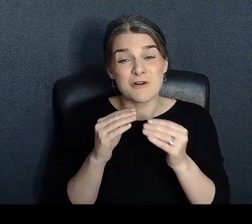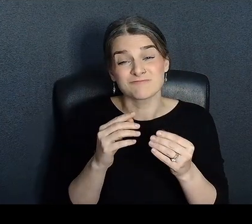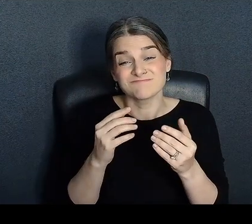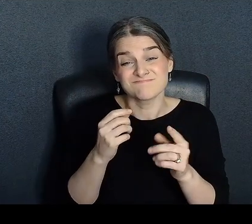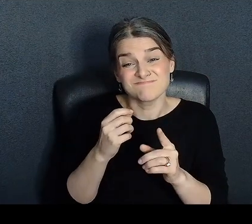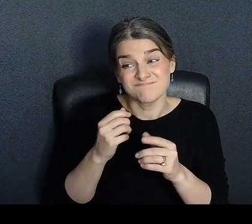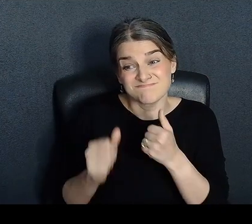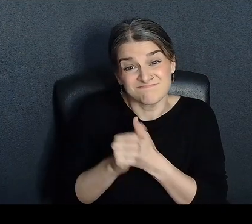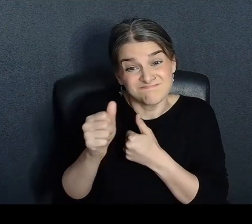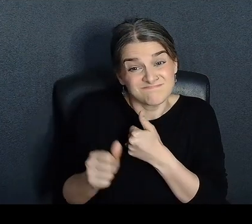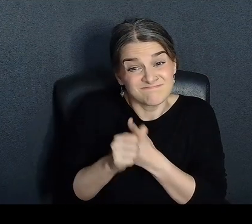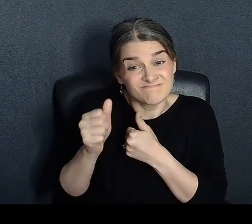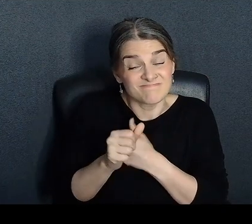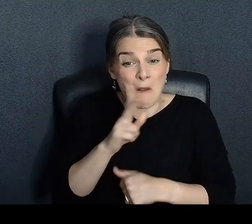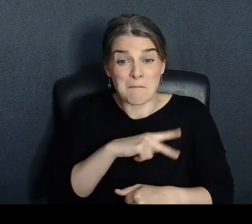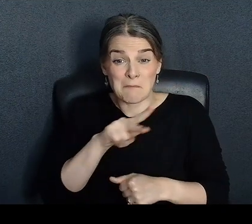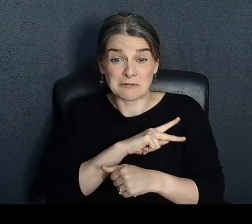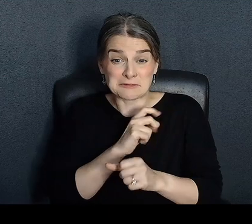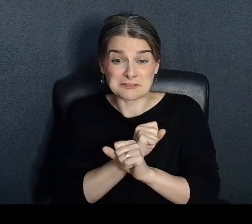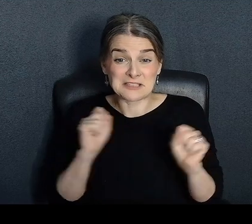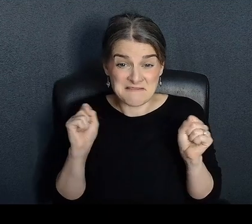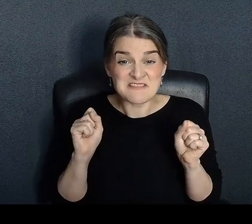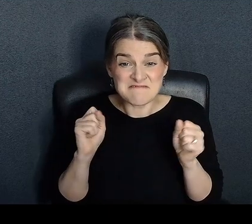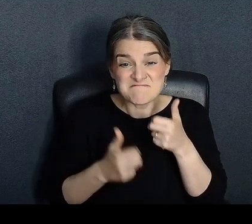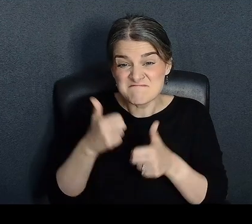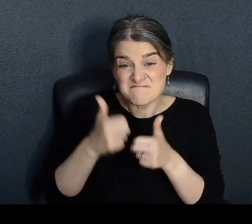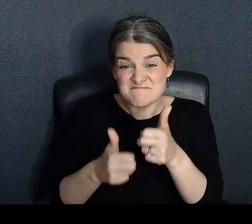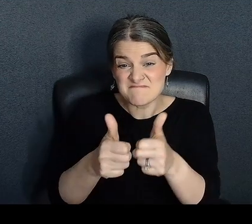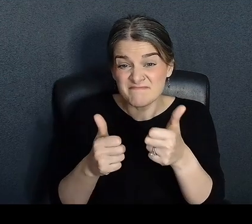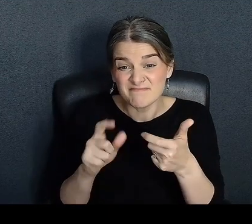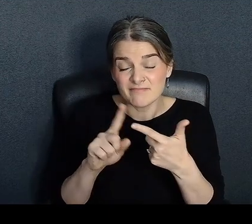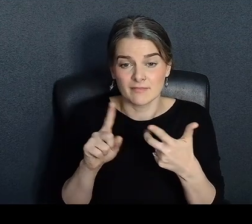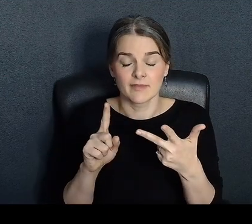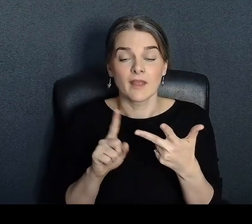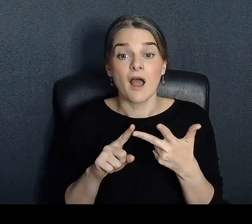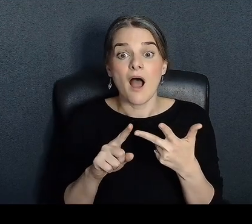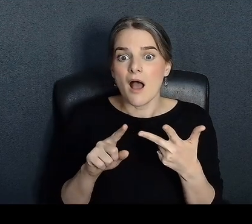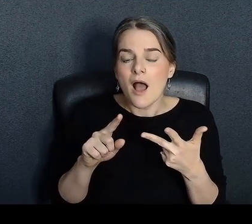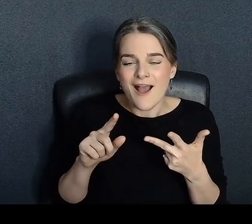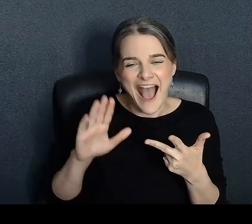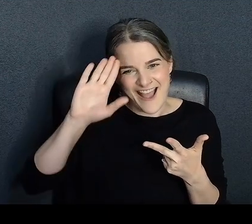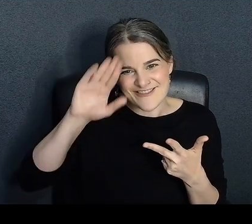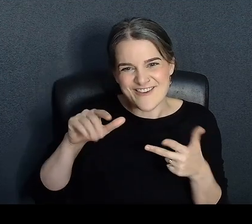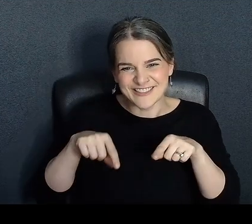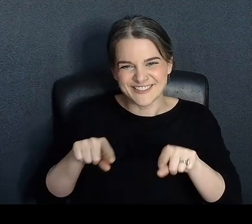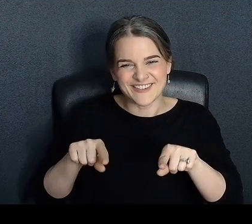The number one way I could tell if I had the attention of my seniors and my activities